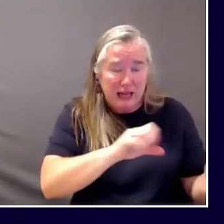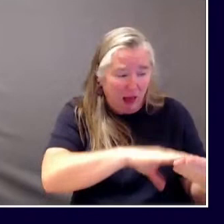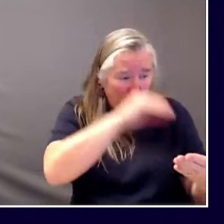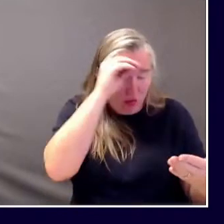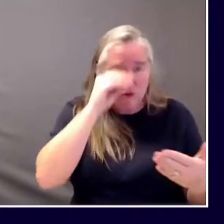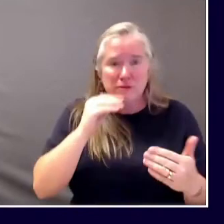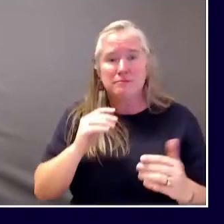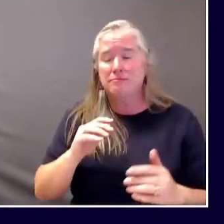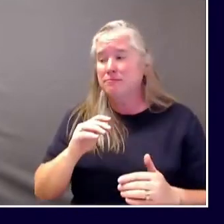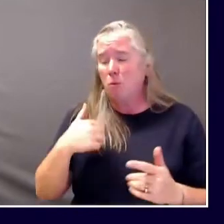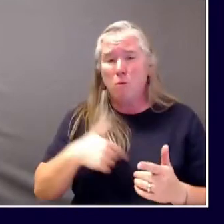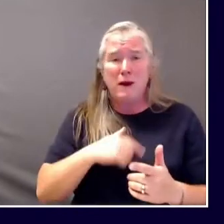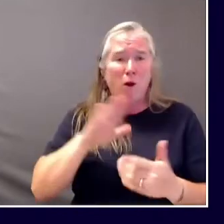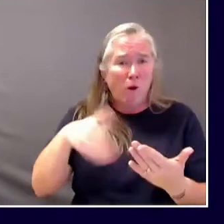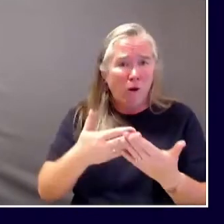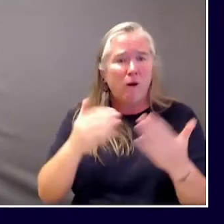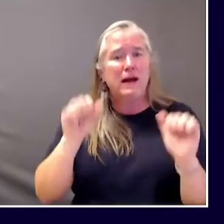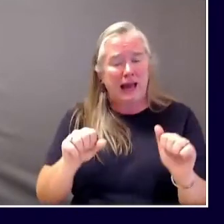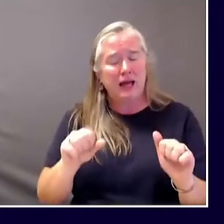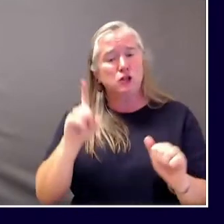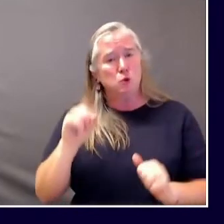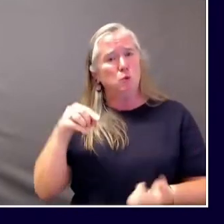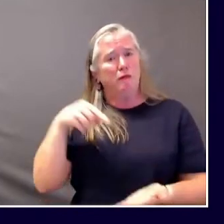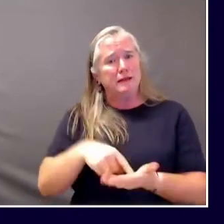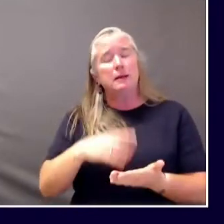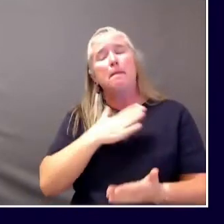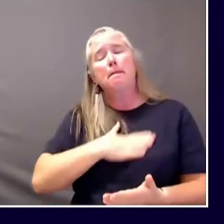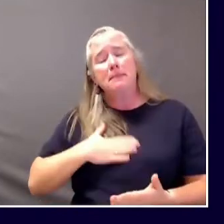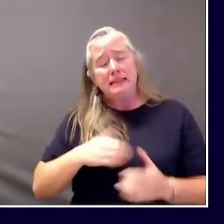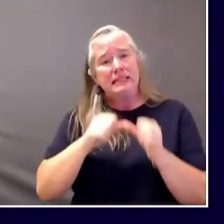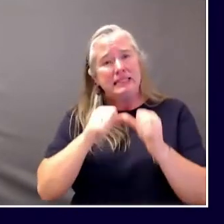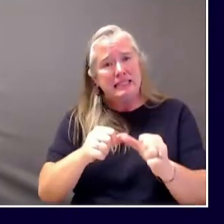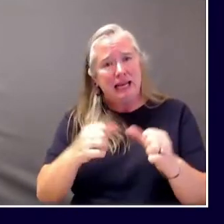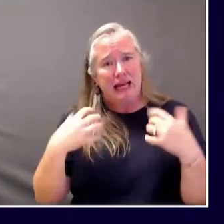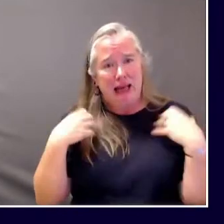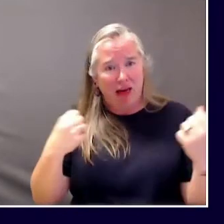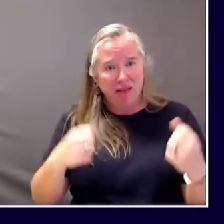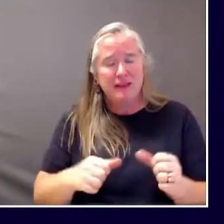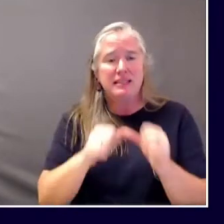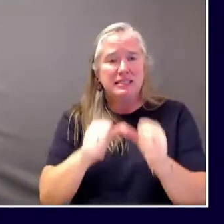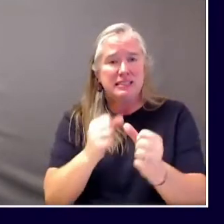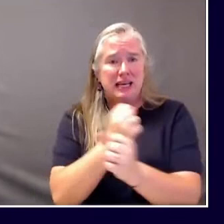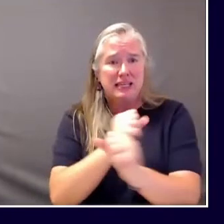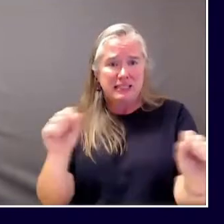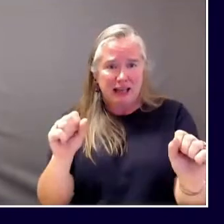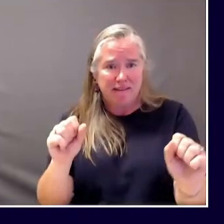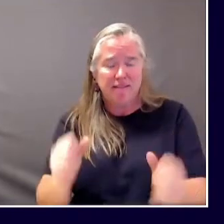let's do this let's stay healthy